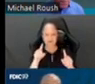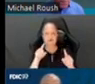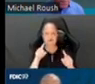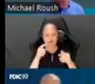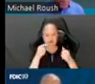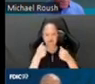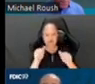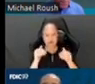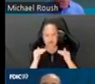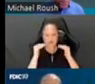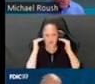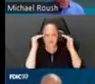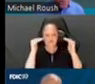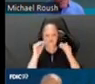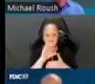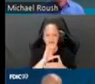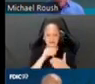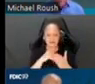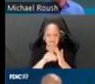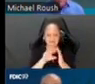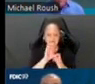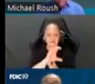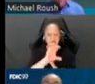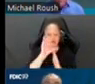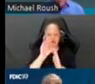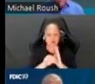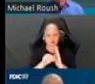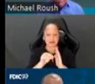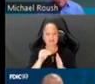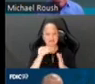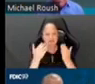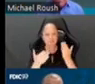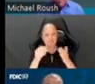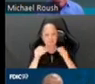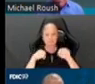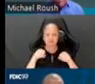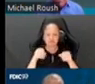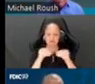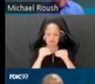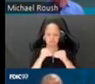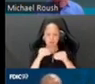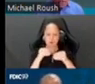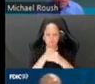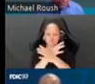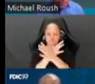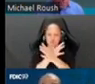our curriculum and make it potentially making things more virtual. That's a great idea.